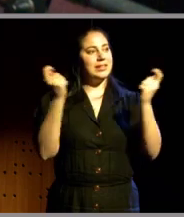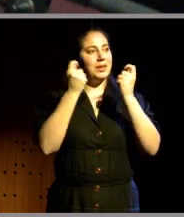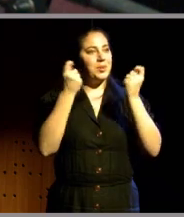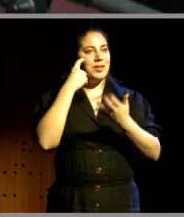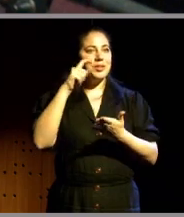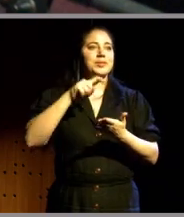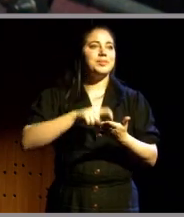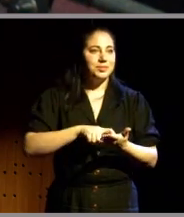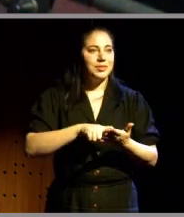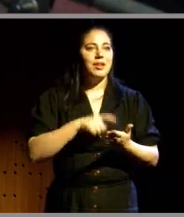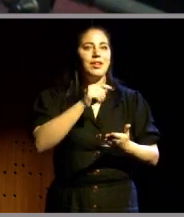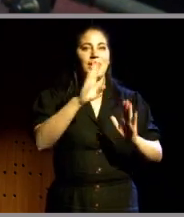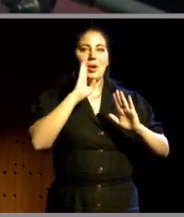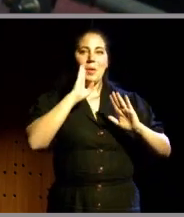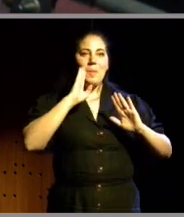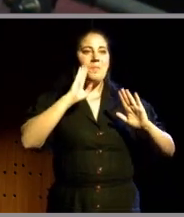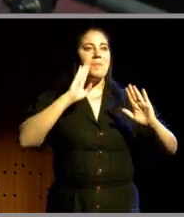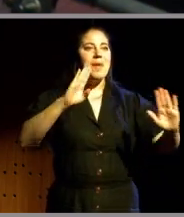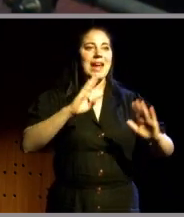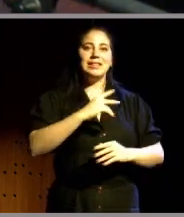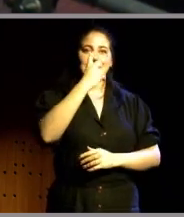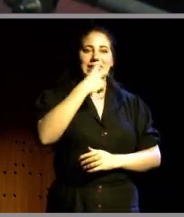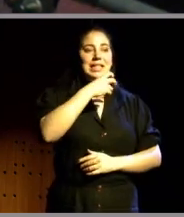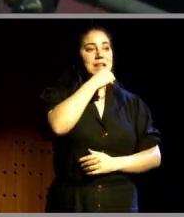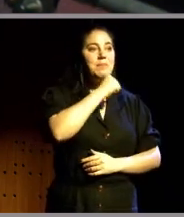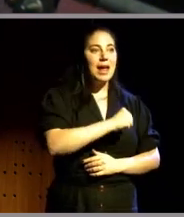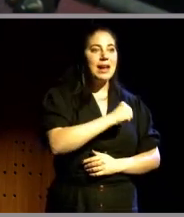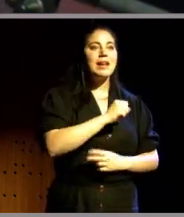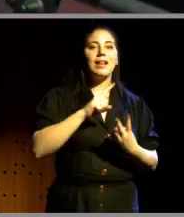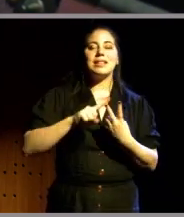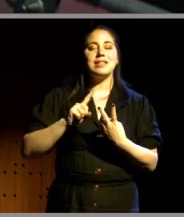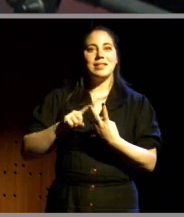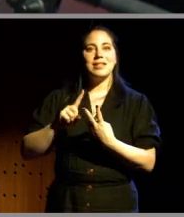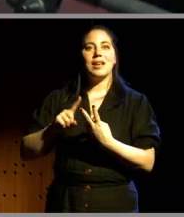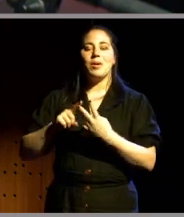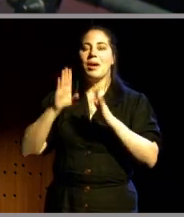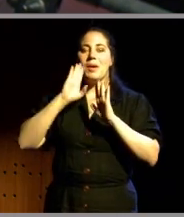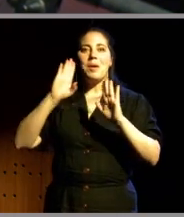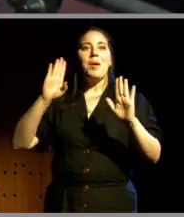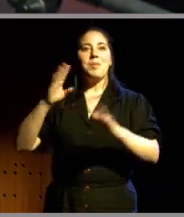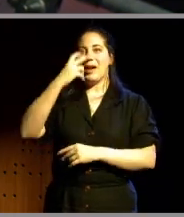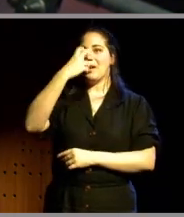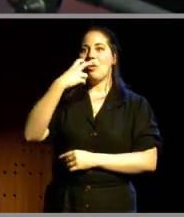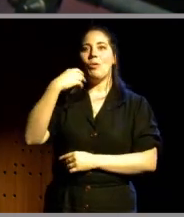an outstanding senior male artist and an outstanding senior female artist.